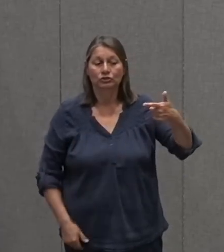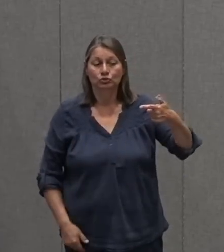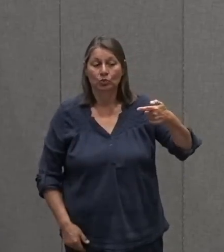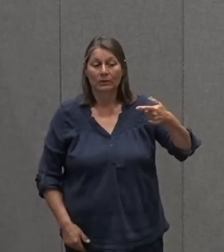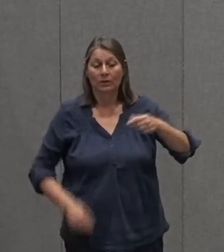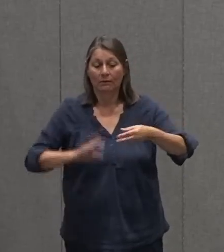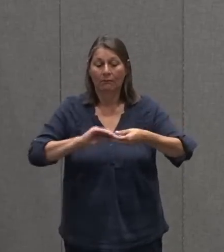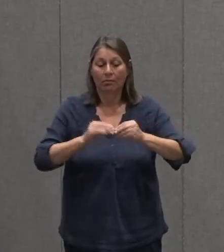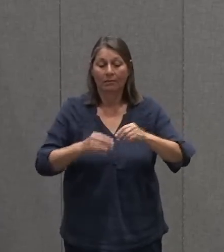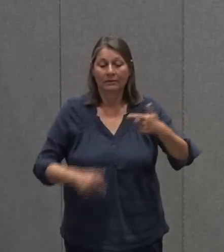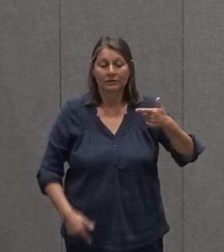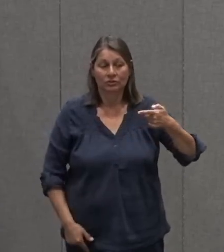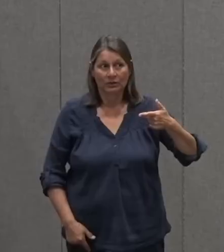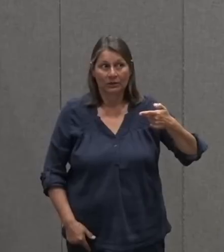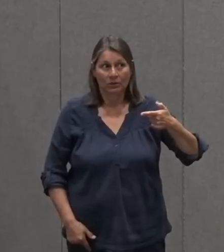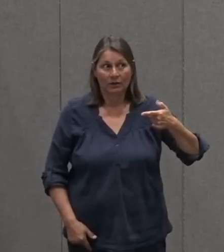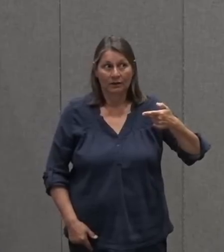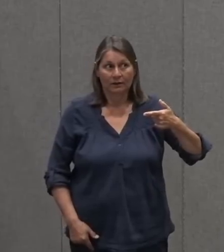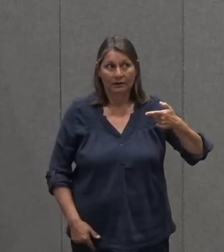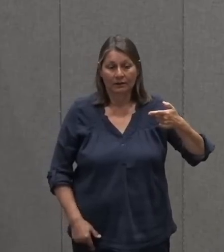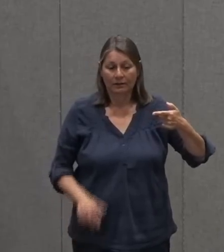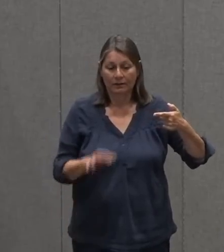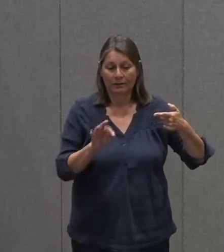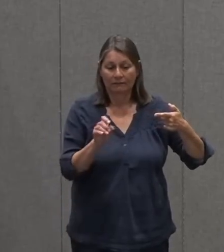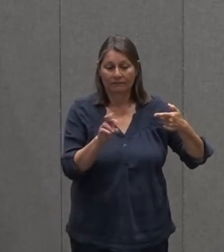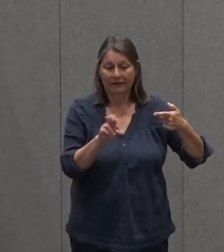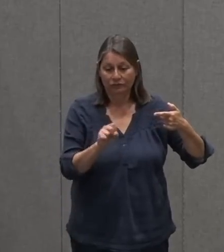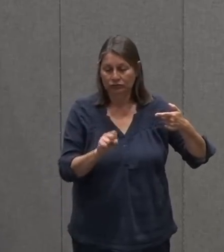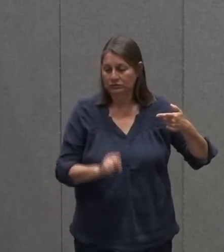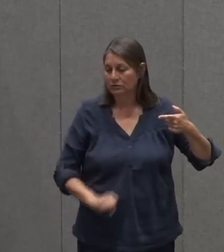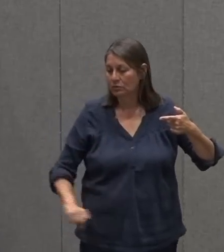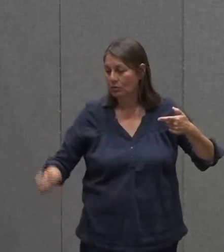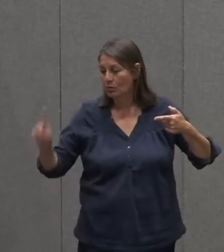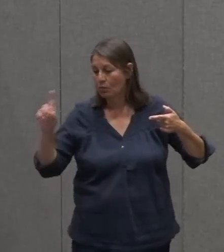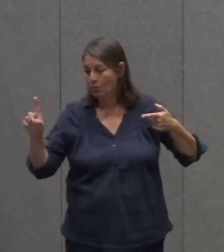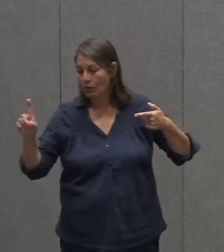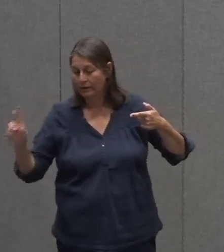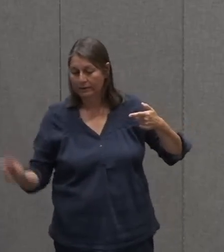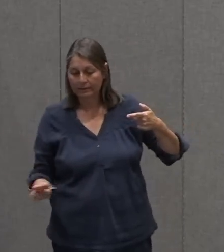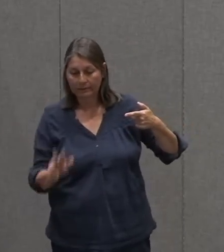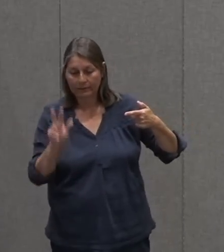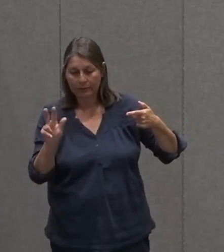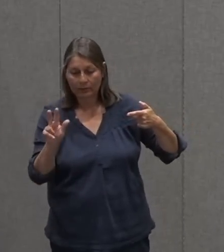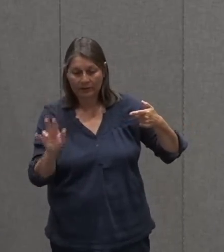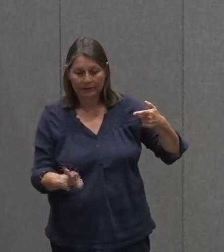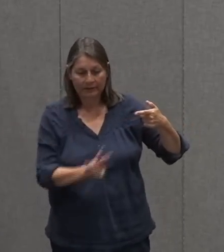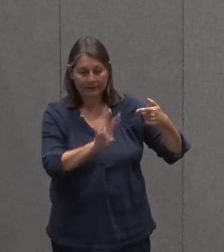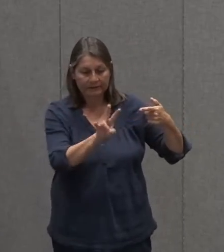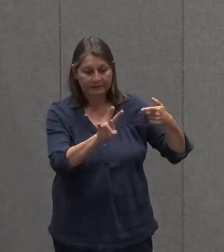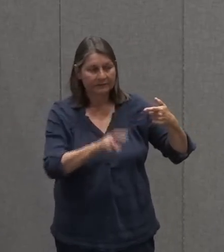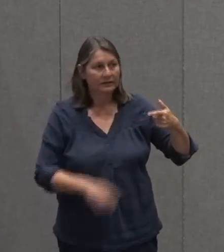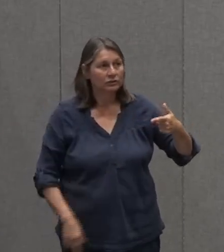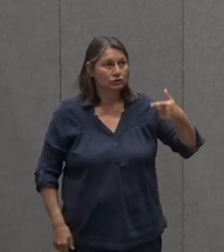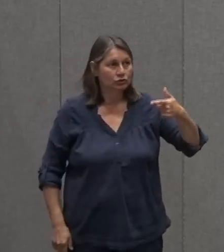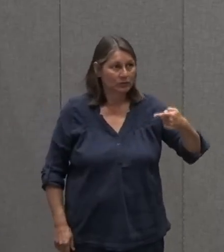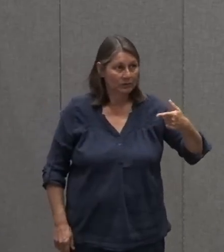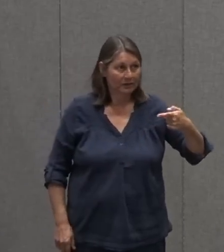of one, three, seven and 21. I always double check my math